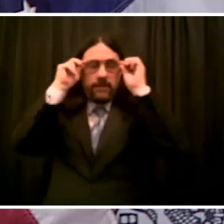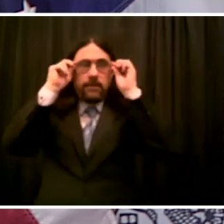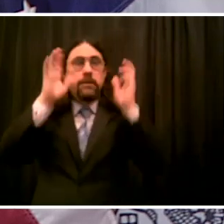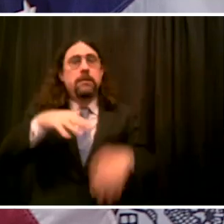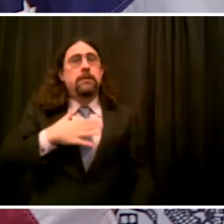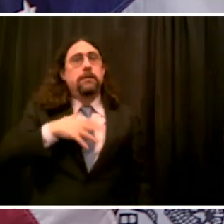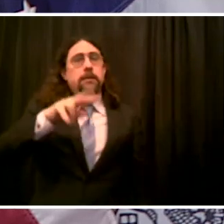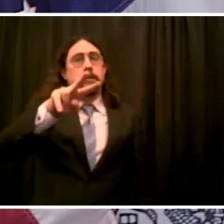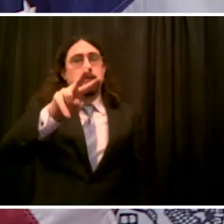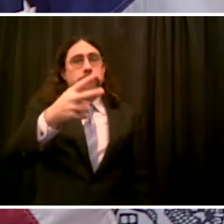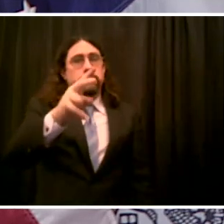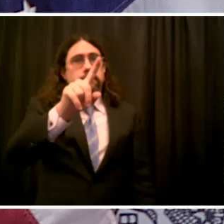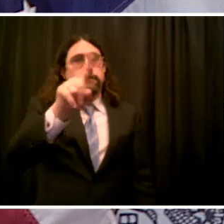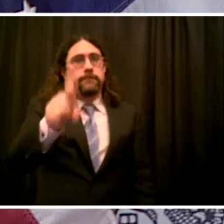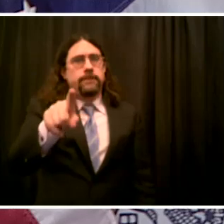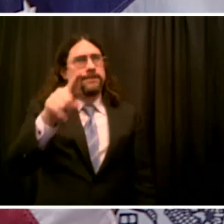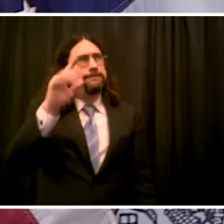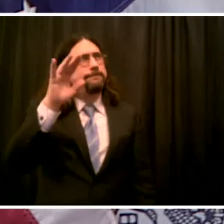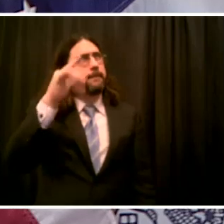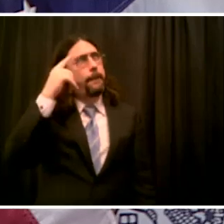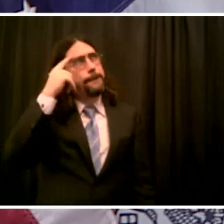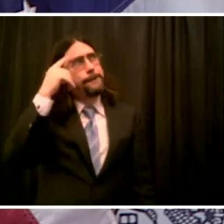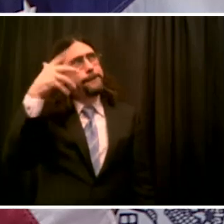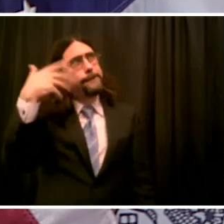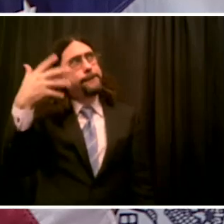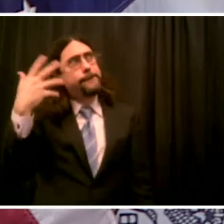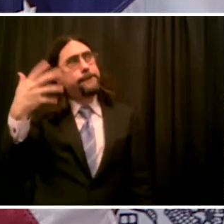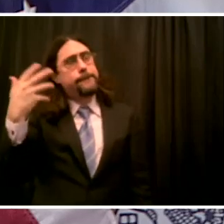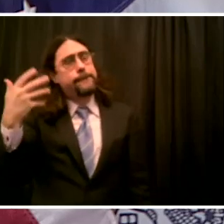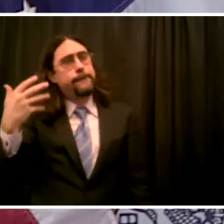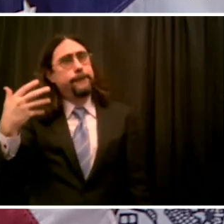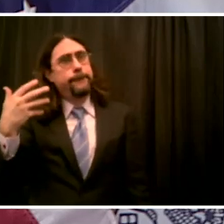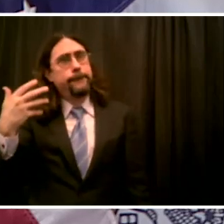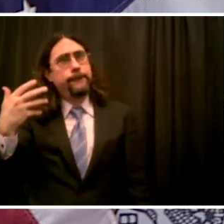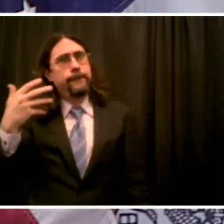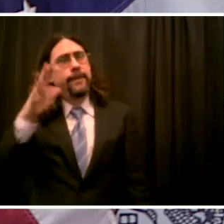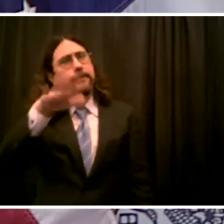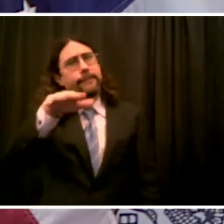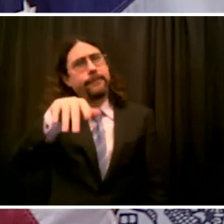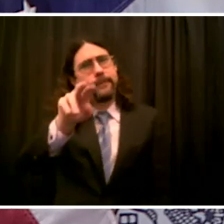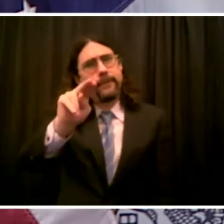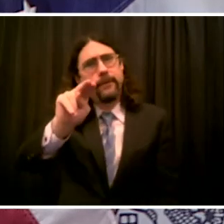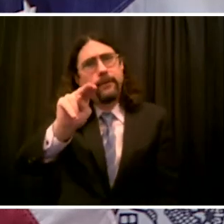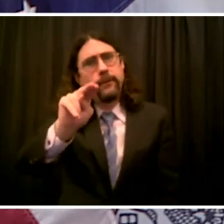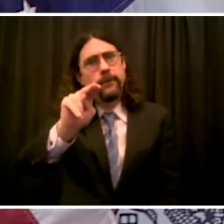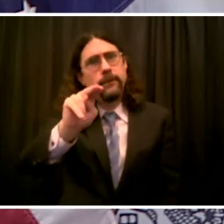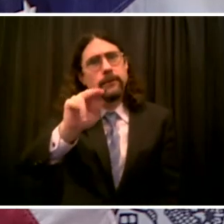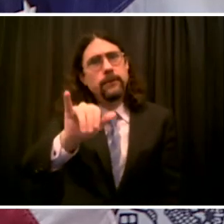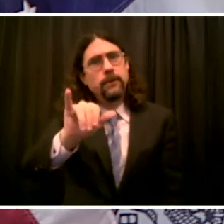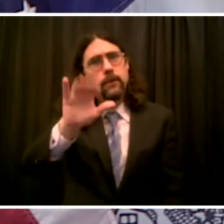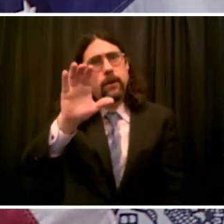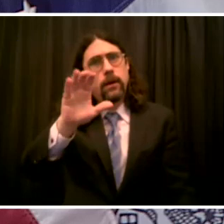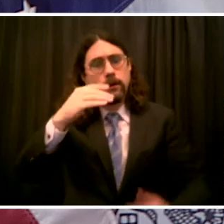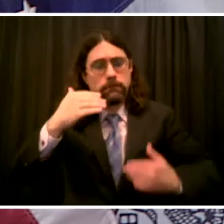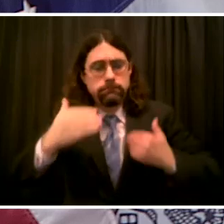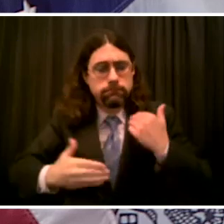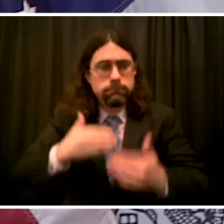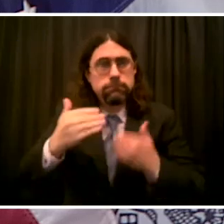MILESTONES. ARE THOSE A GUIDE TO WHEN THE CITY MIGHT BEGIN REOPENING?